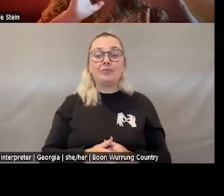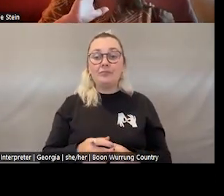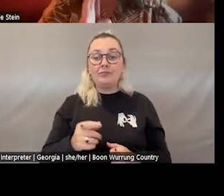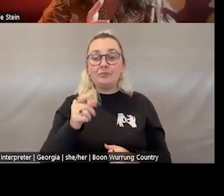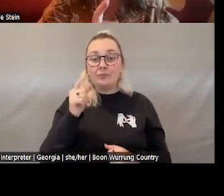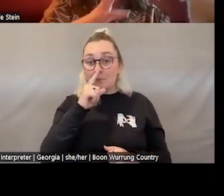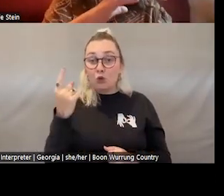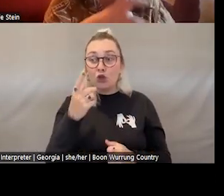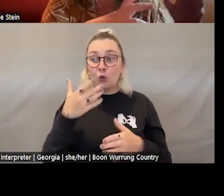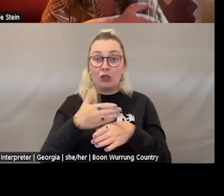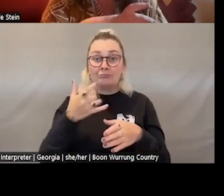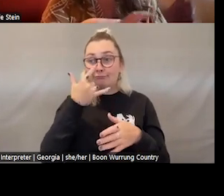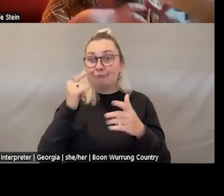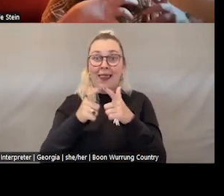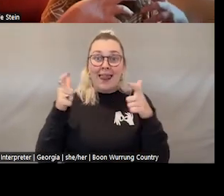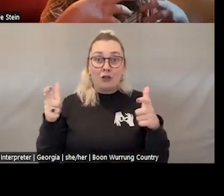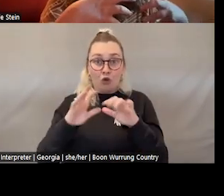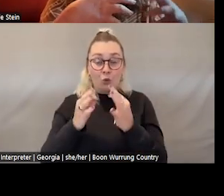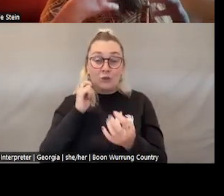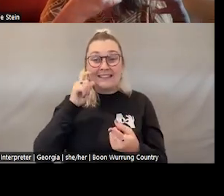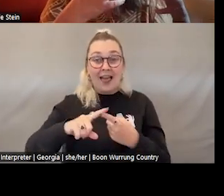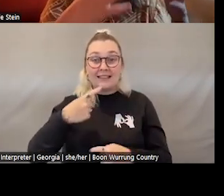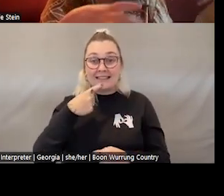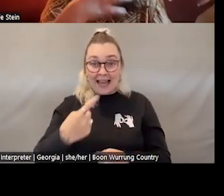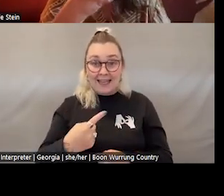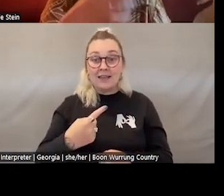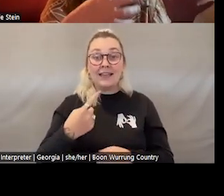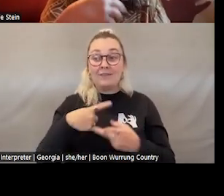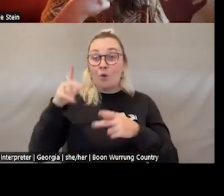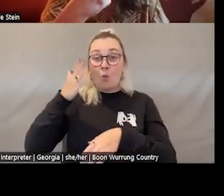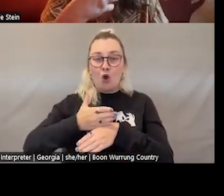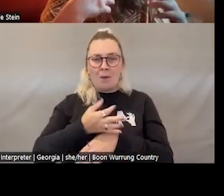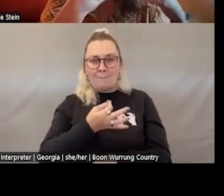very large organisations, they will say that if you're working in a small organisation,